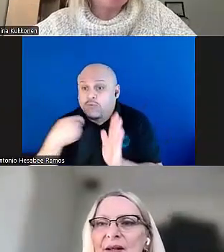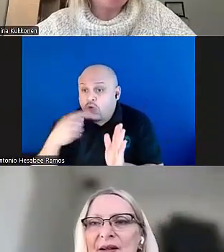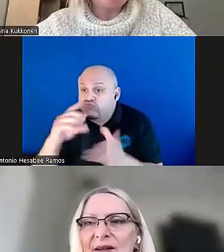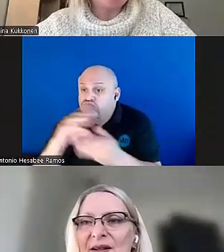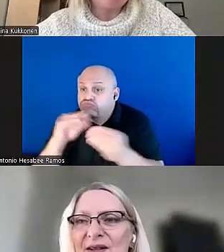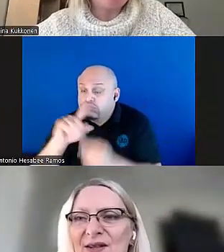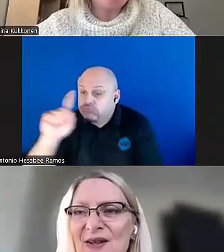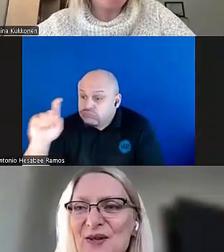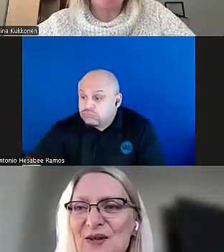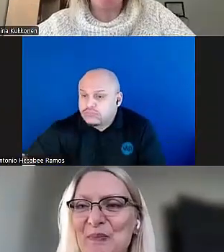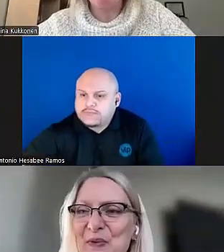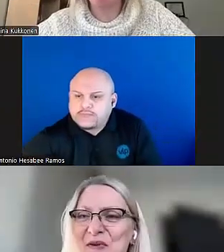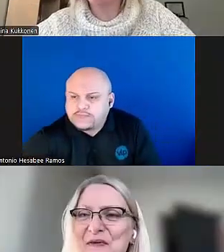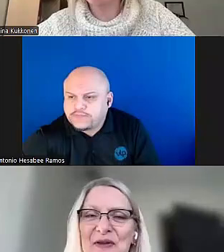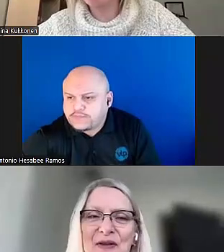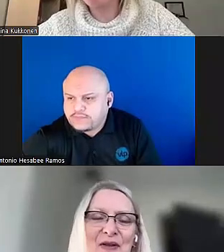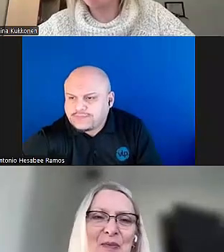Patty Douglas: Tiina, you did such a beautiful,